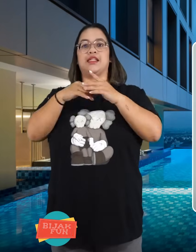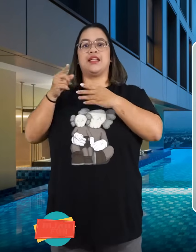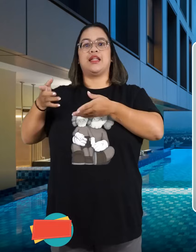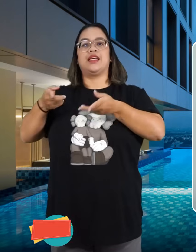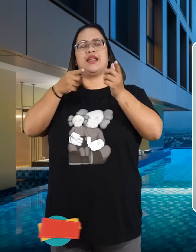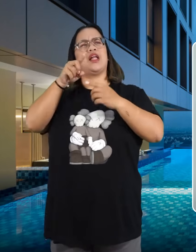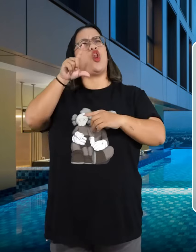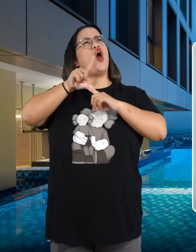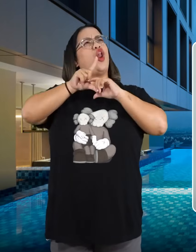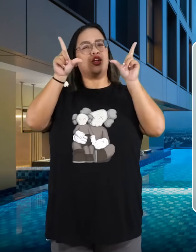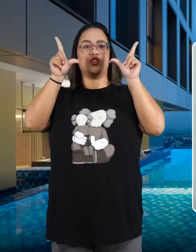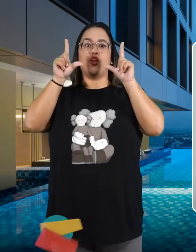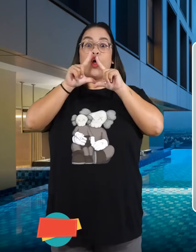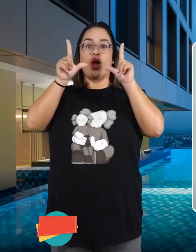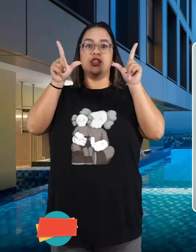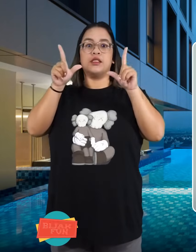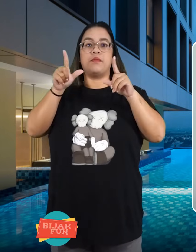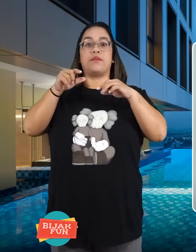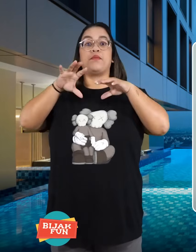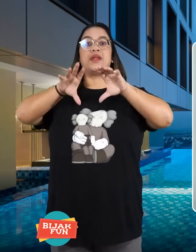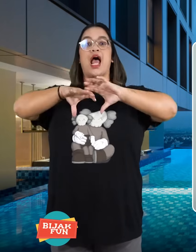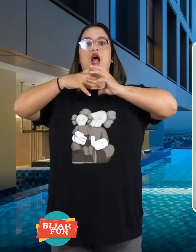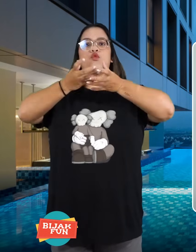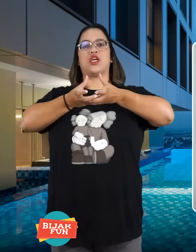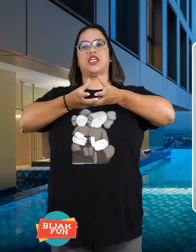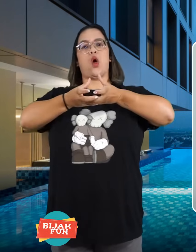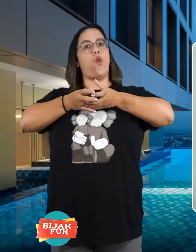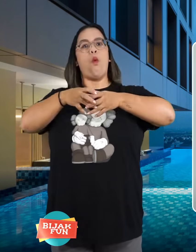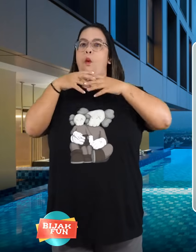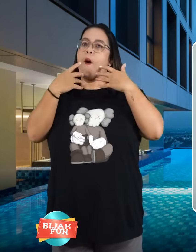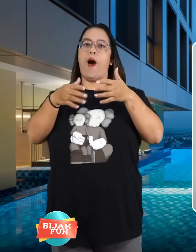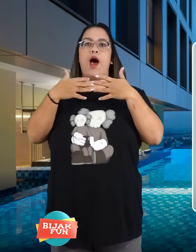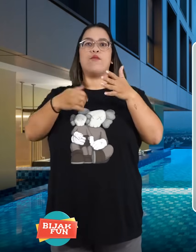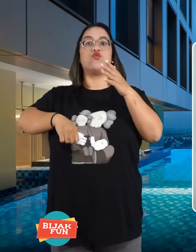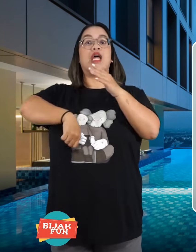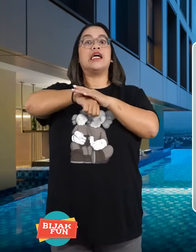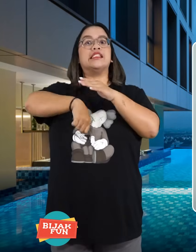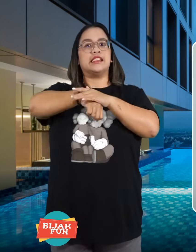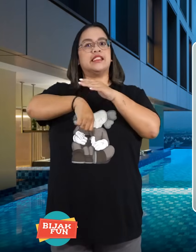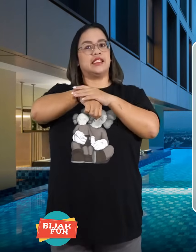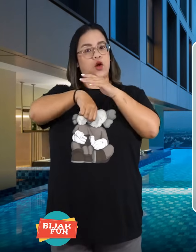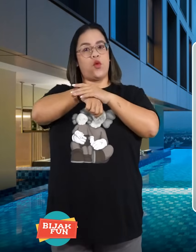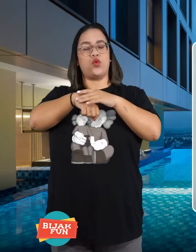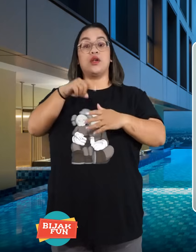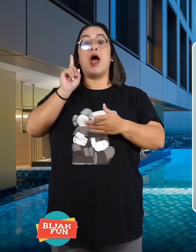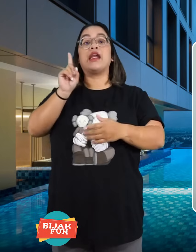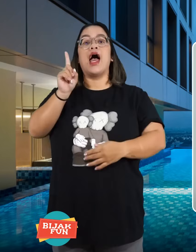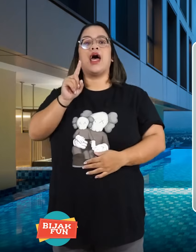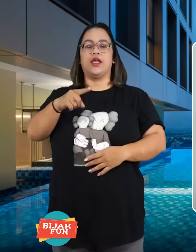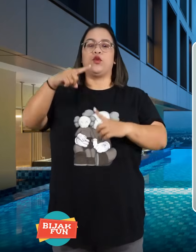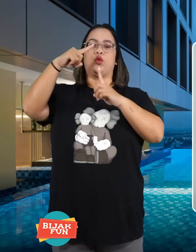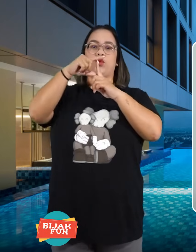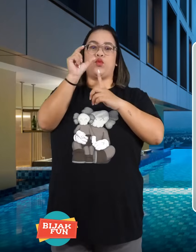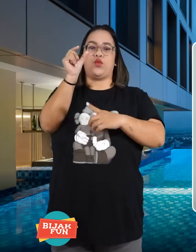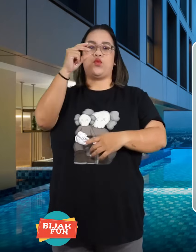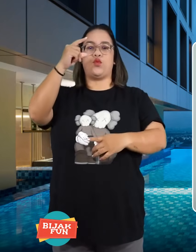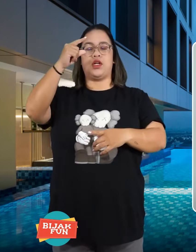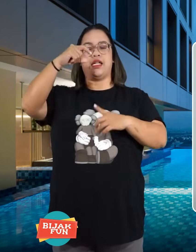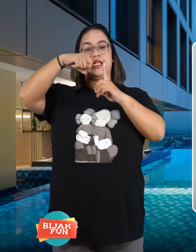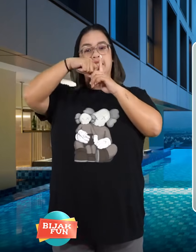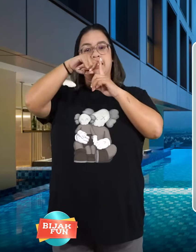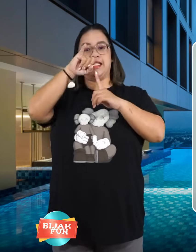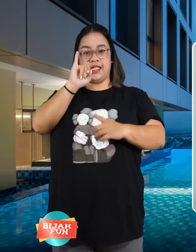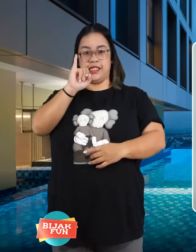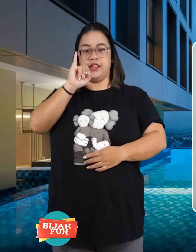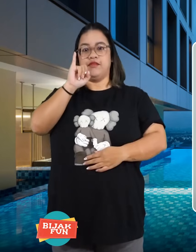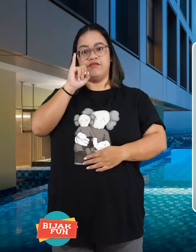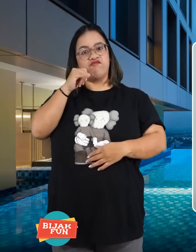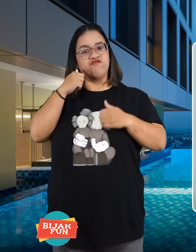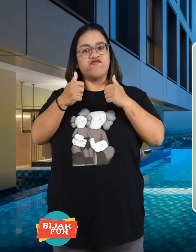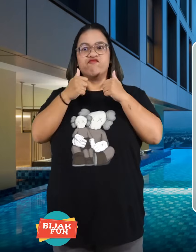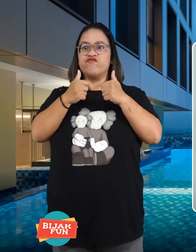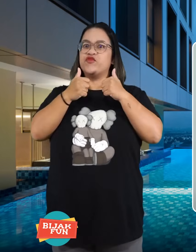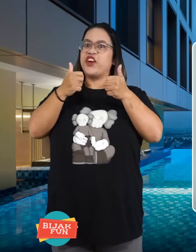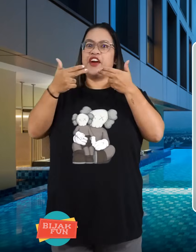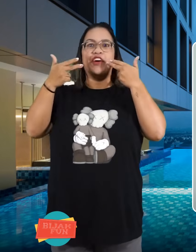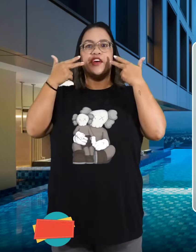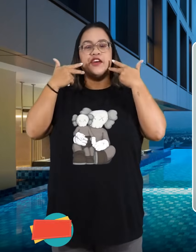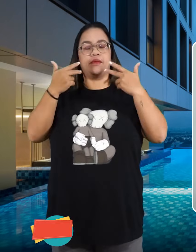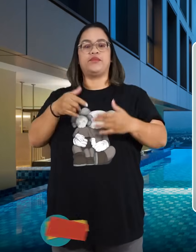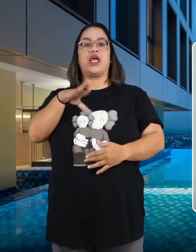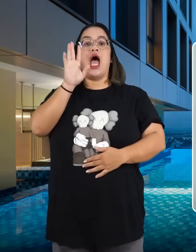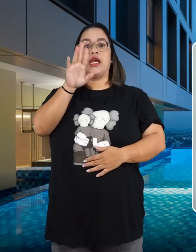qualifying for the Amputee Football World Cup in Turkiye for the first time.